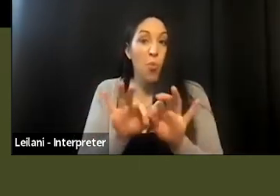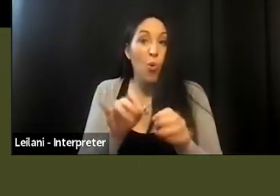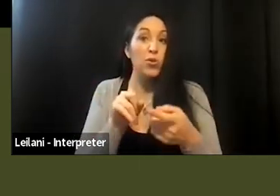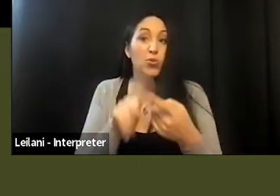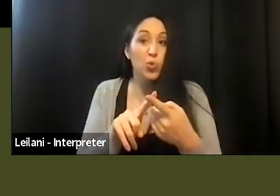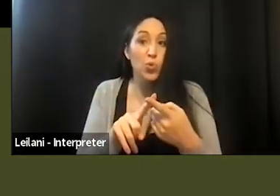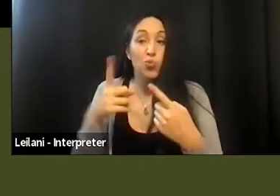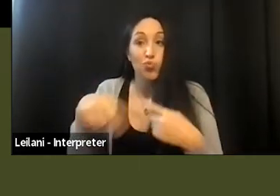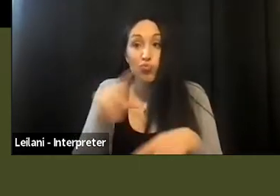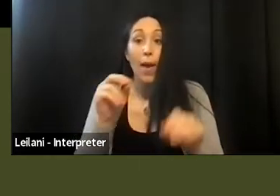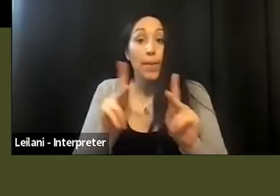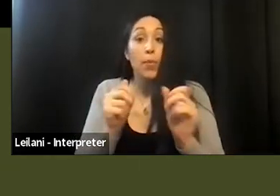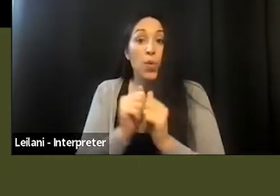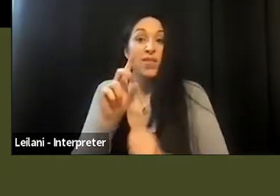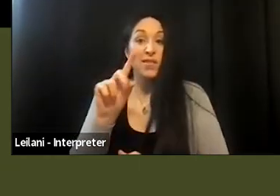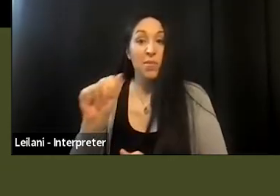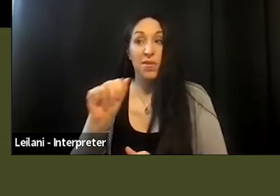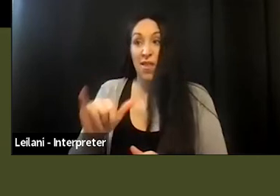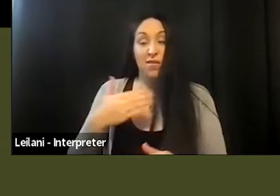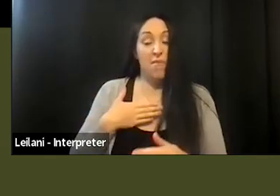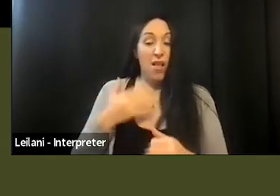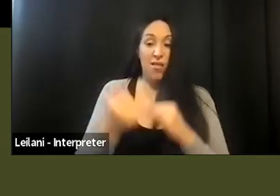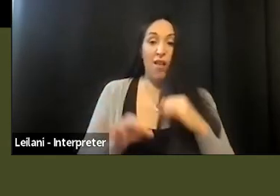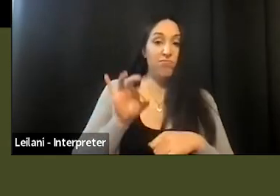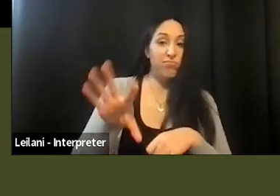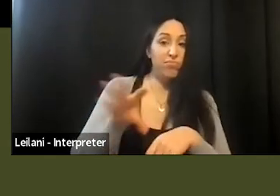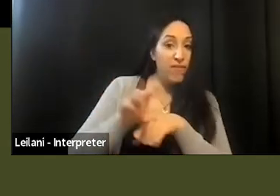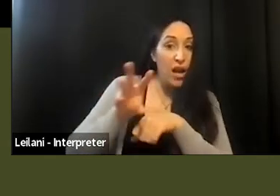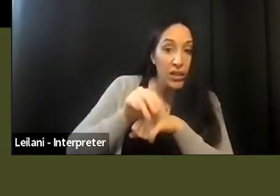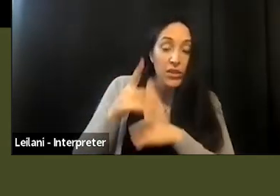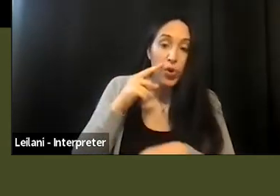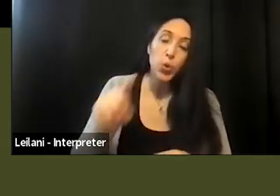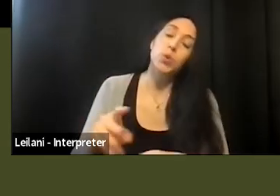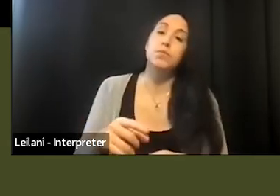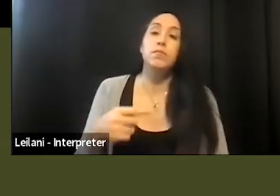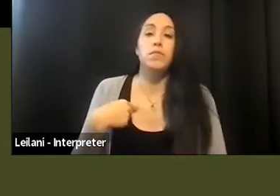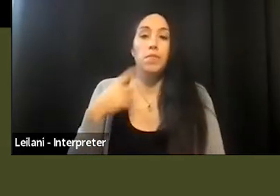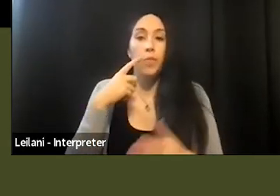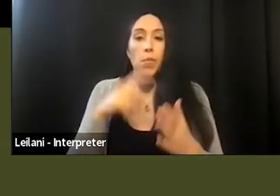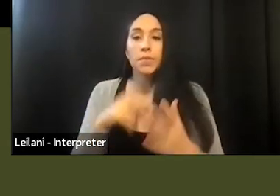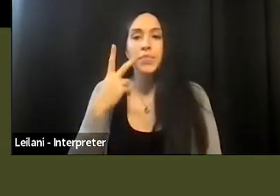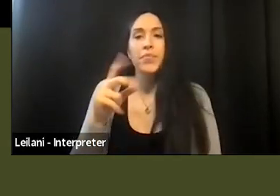That would be my last piece of advice to you. And I see that Anna Maria has her hand up.